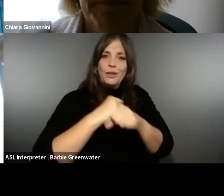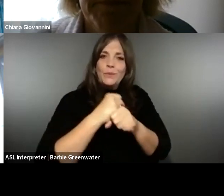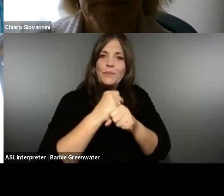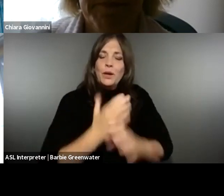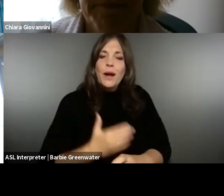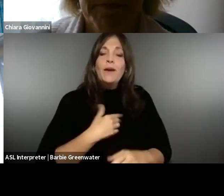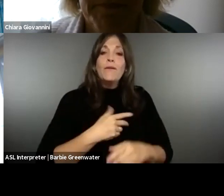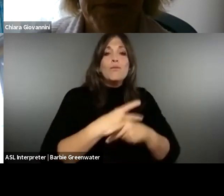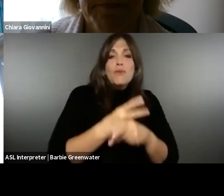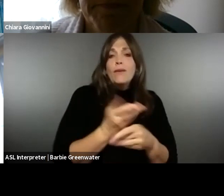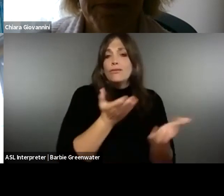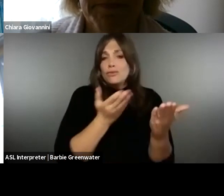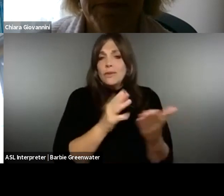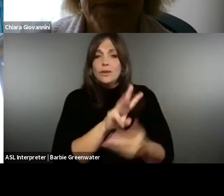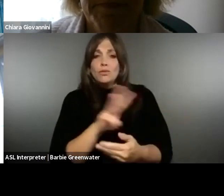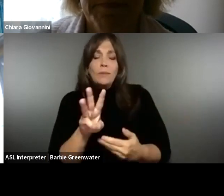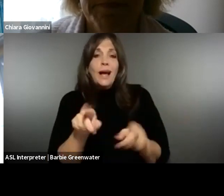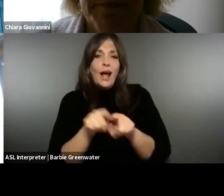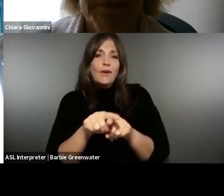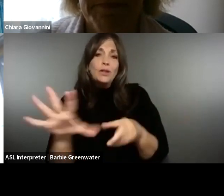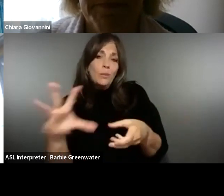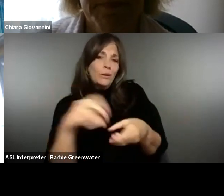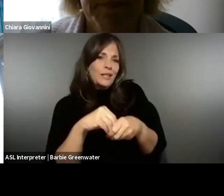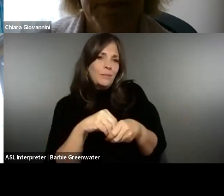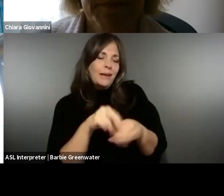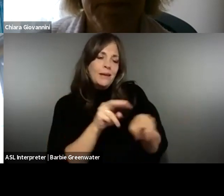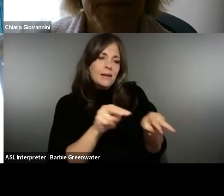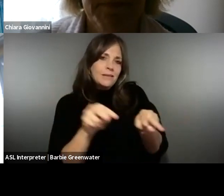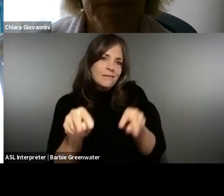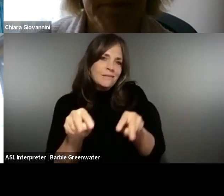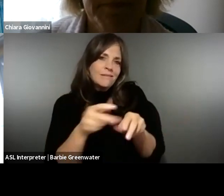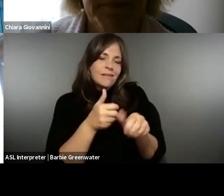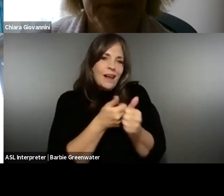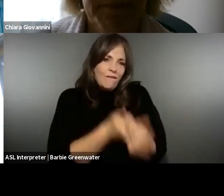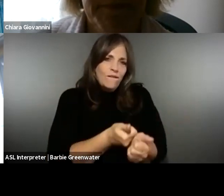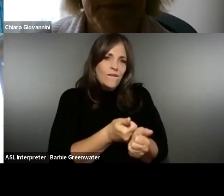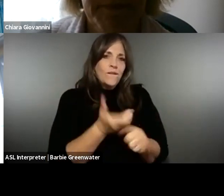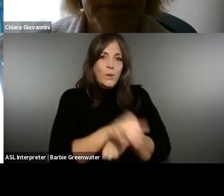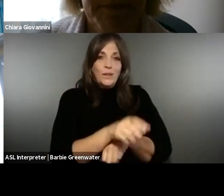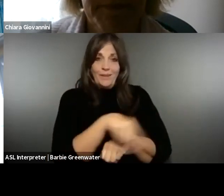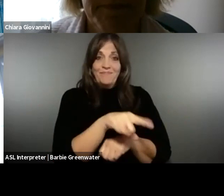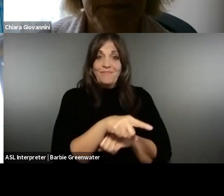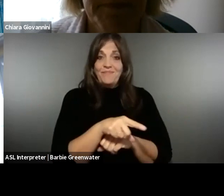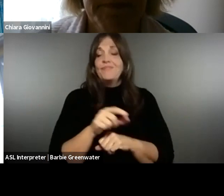but also they can contribute and participate to be creators of products, services, web sites